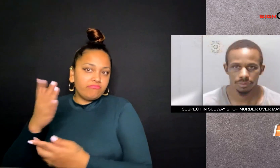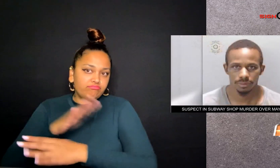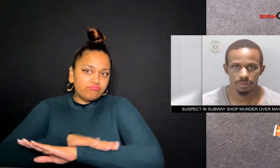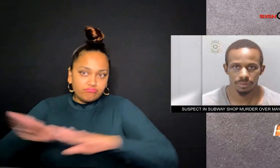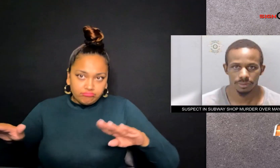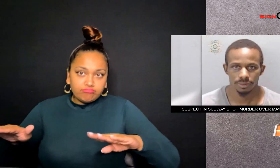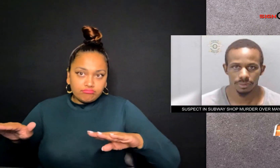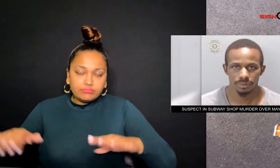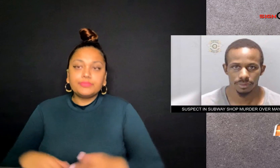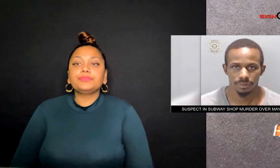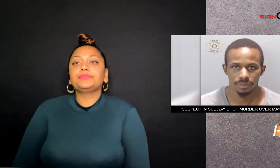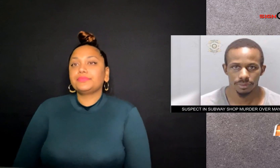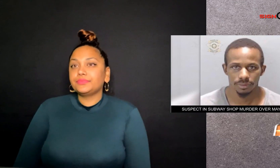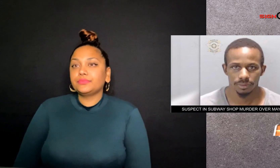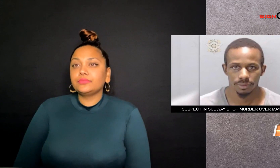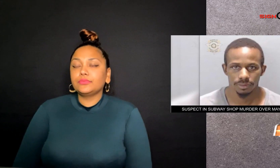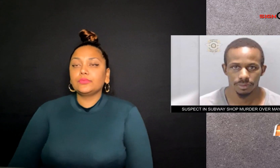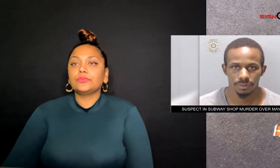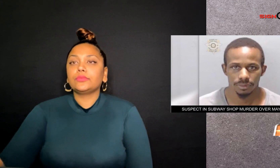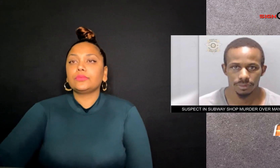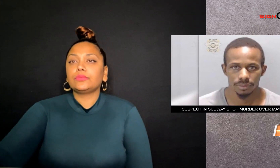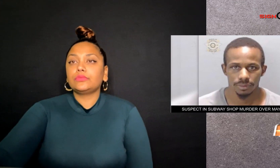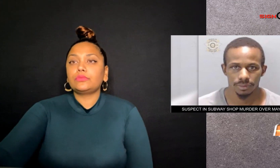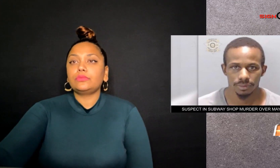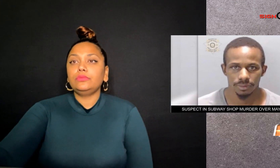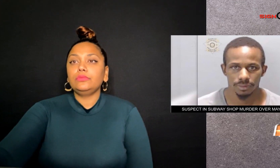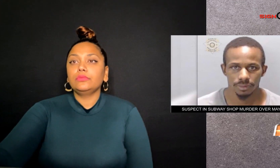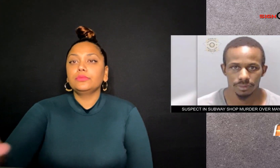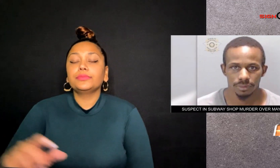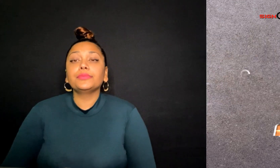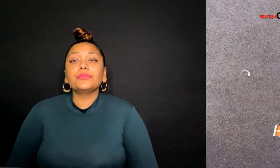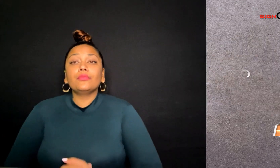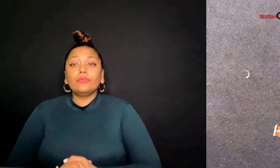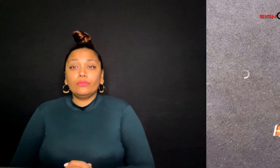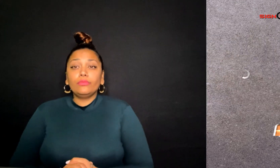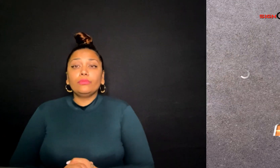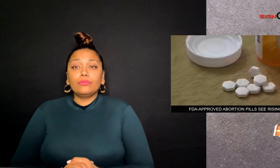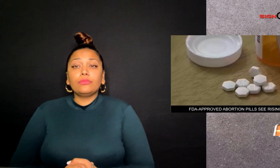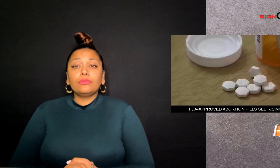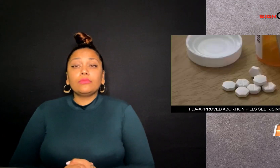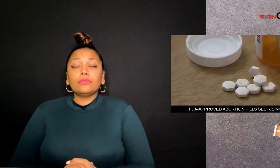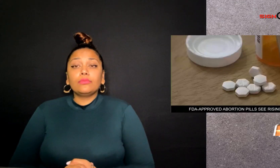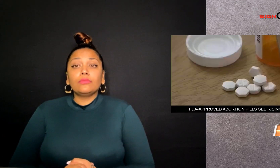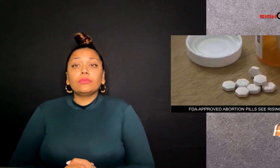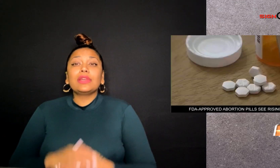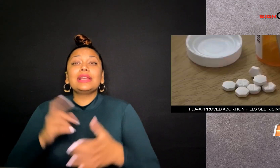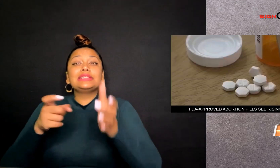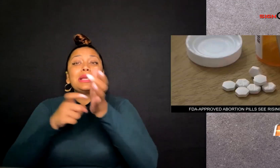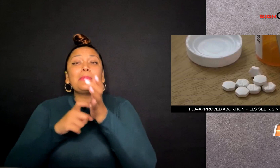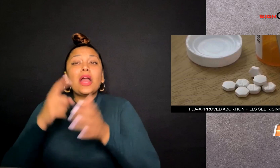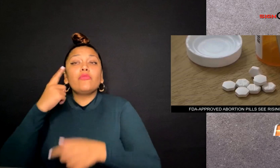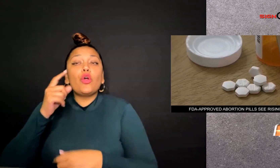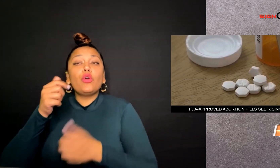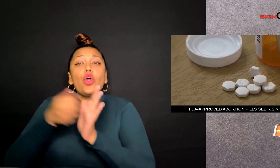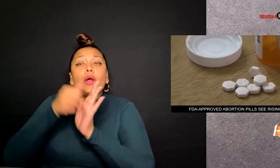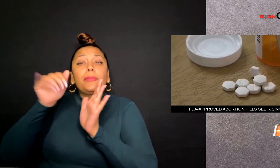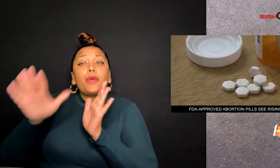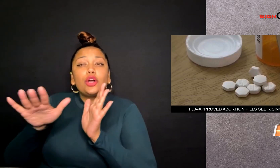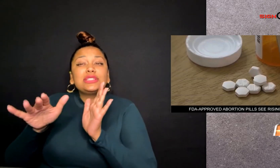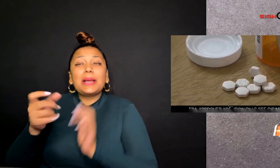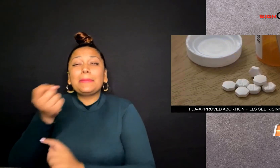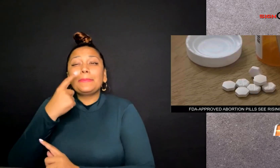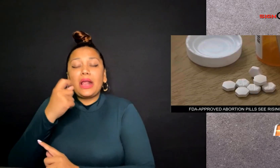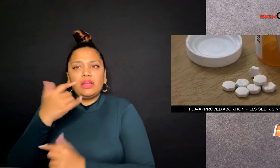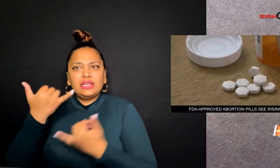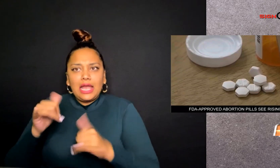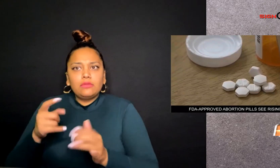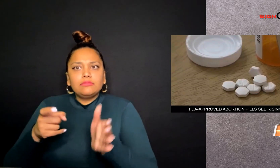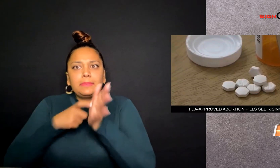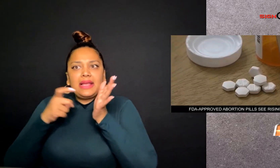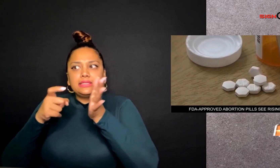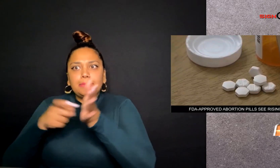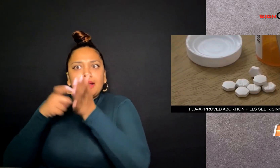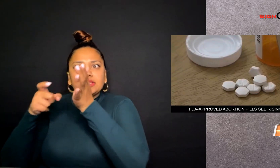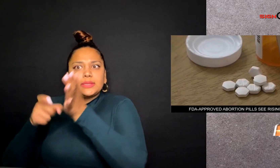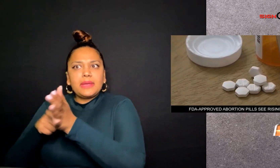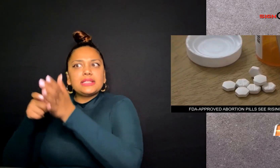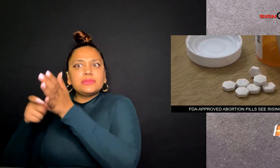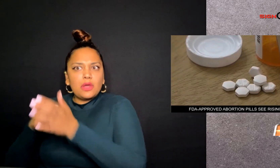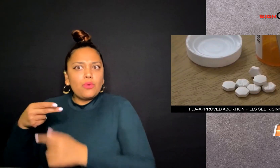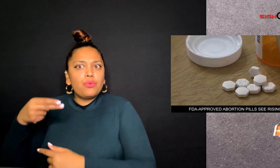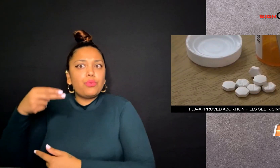his bond